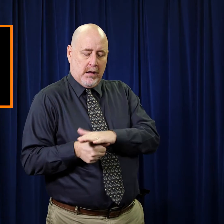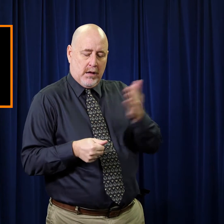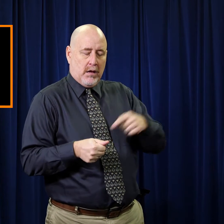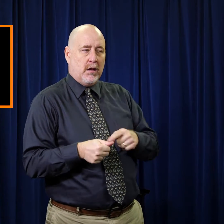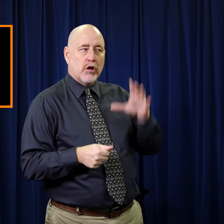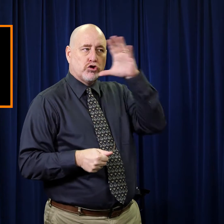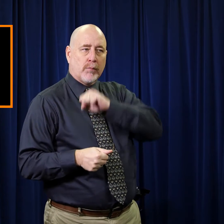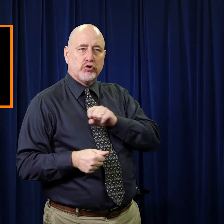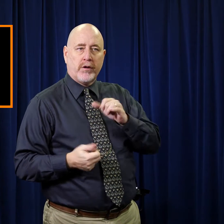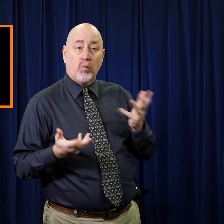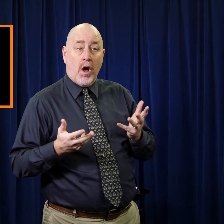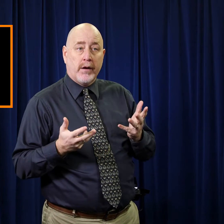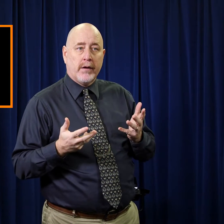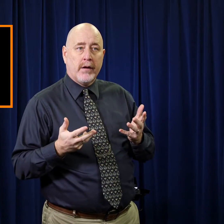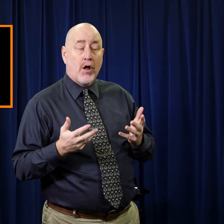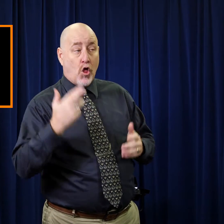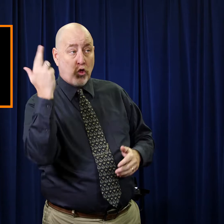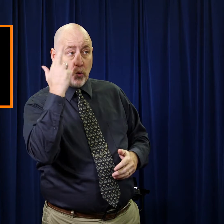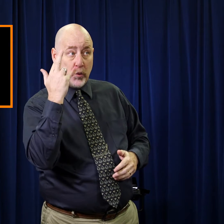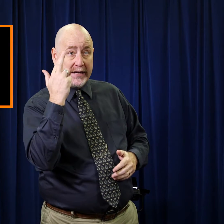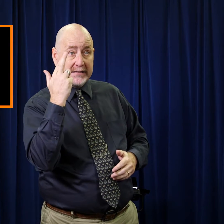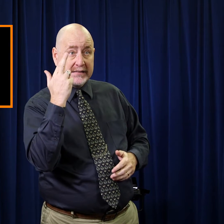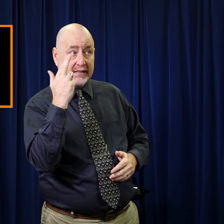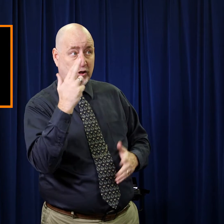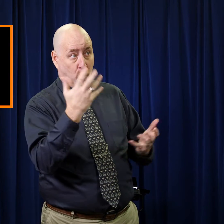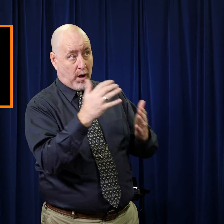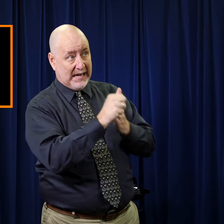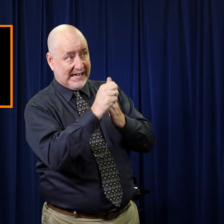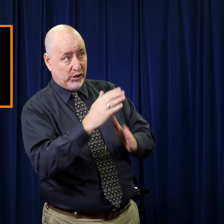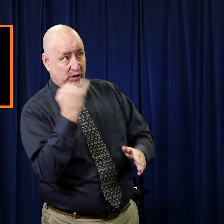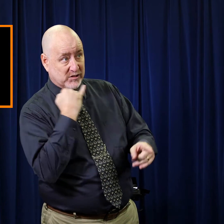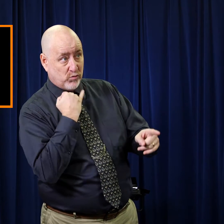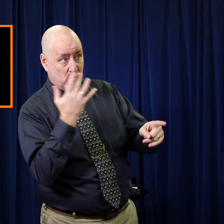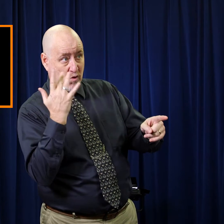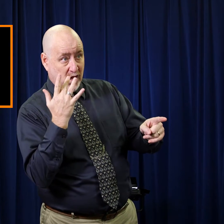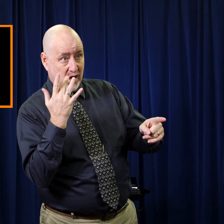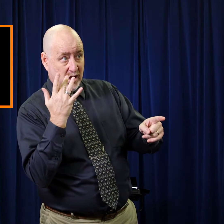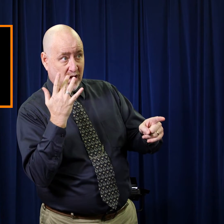implied assumption that the reason a man would be leader in Israel is